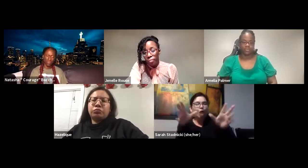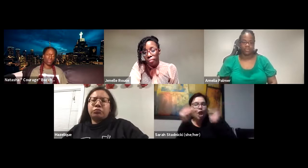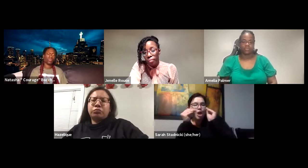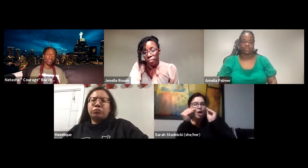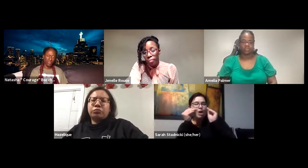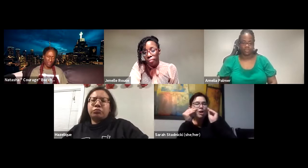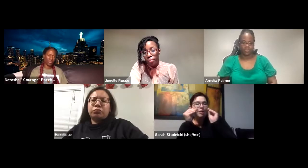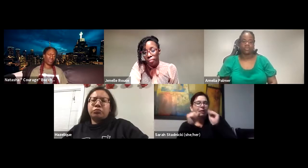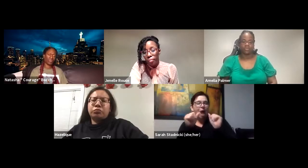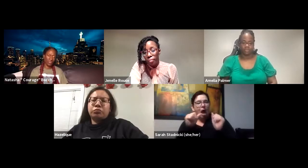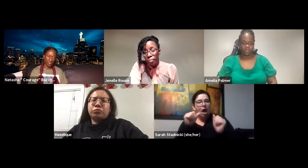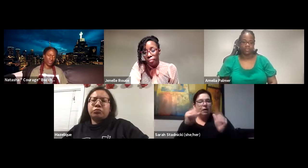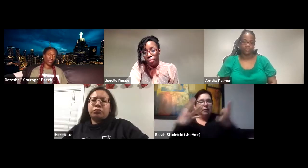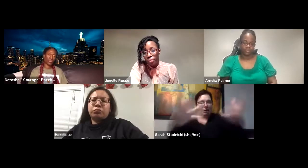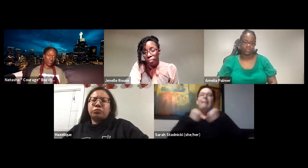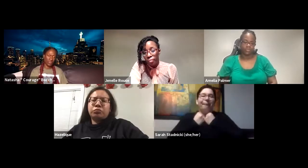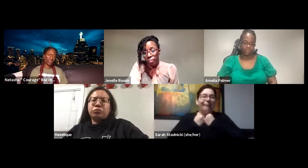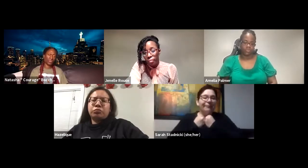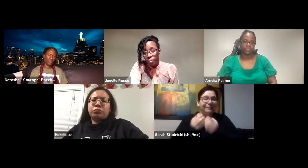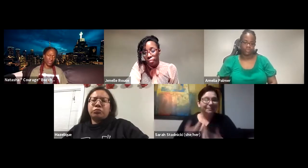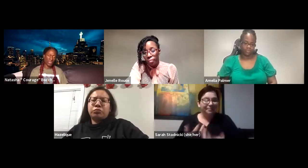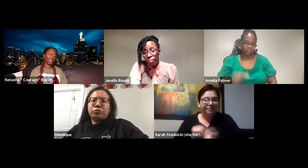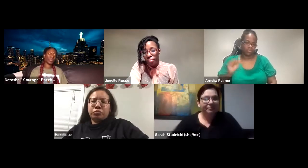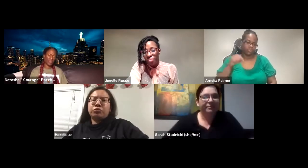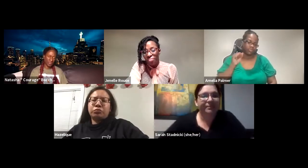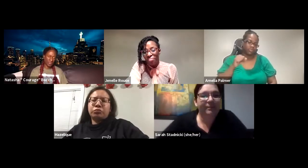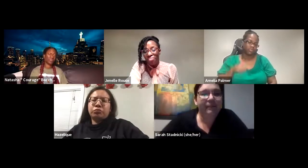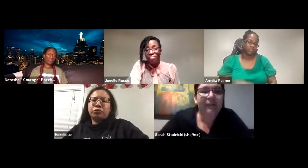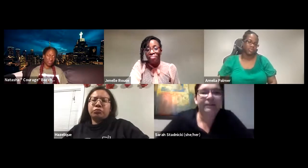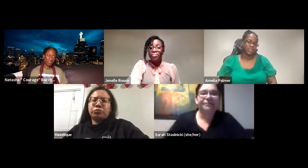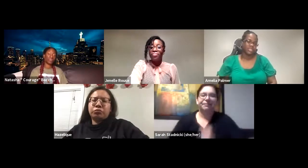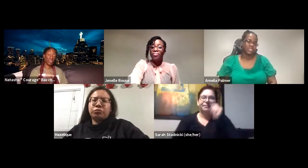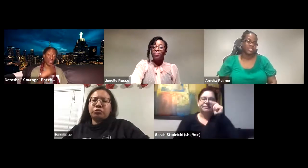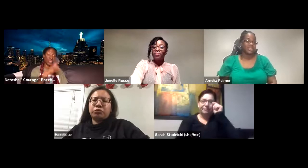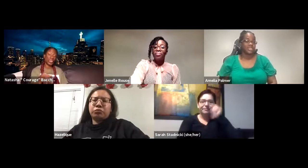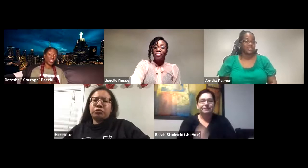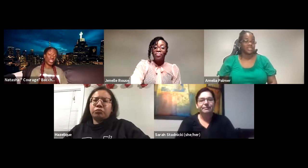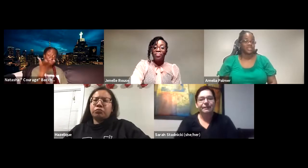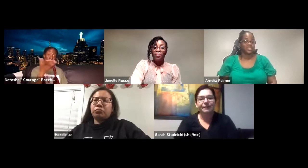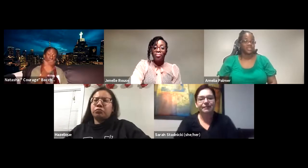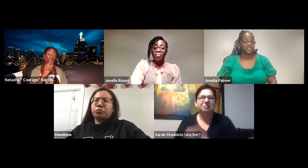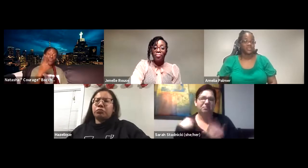and you know we watch and we learn but you also don't want to be further colonized by